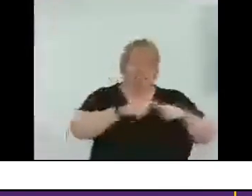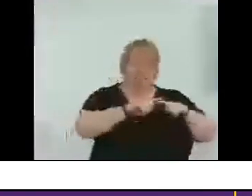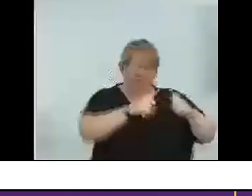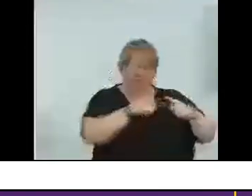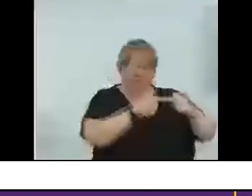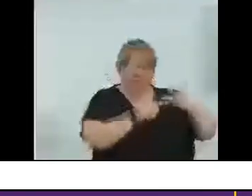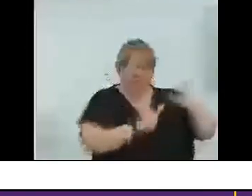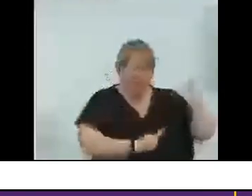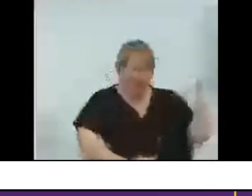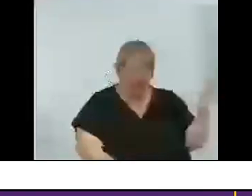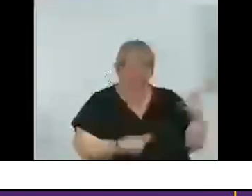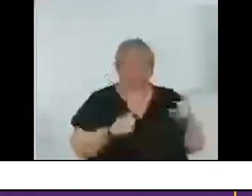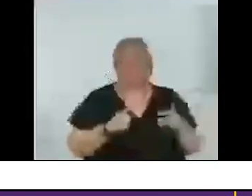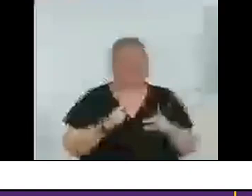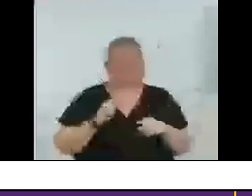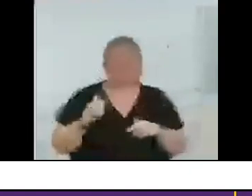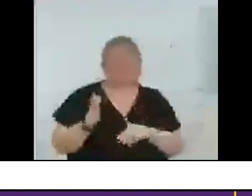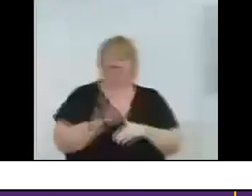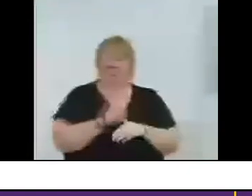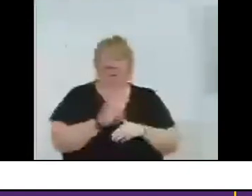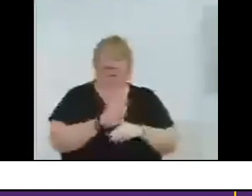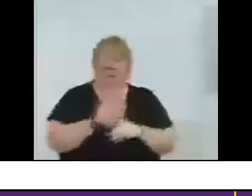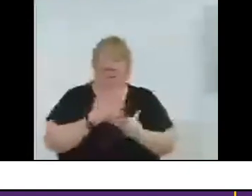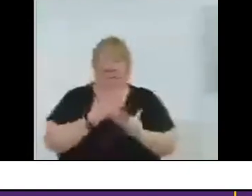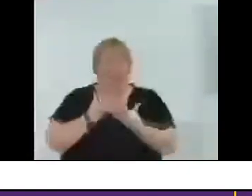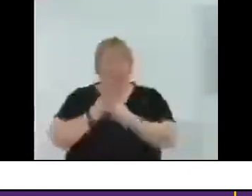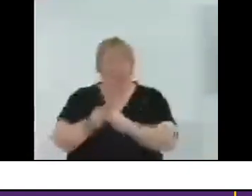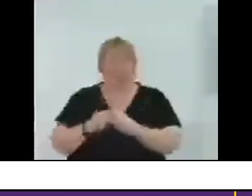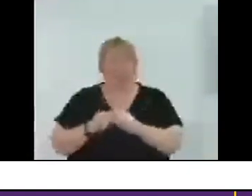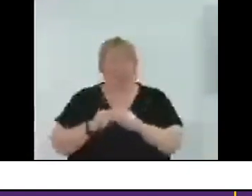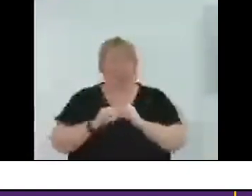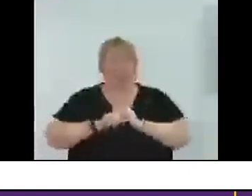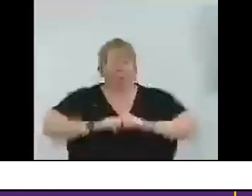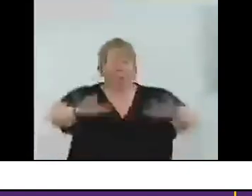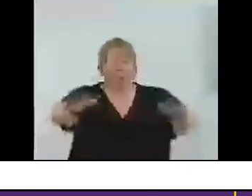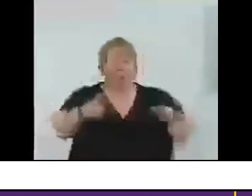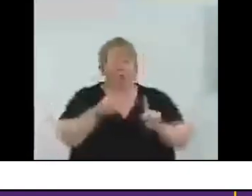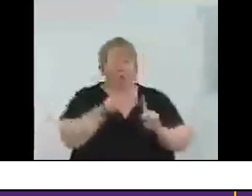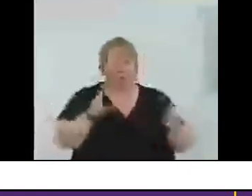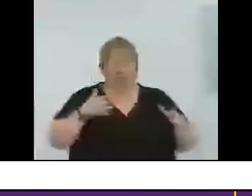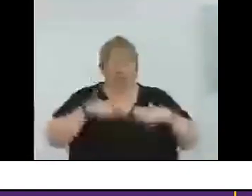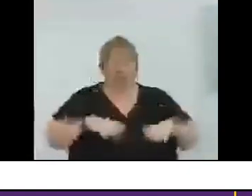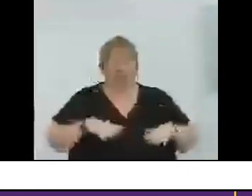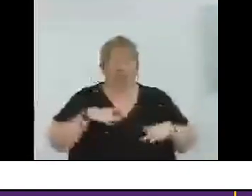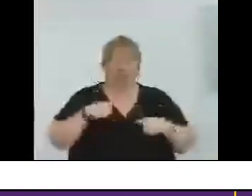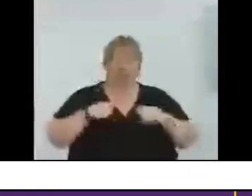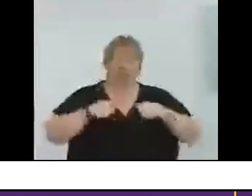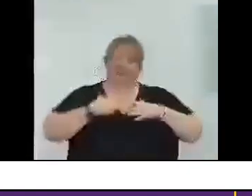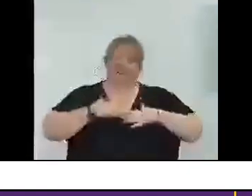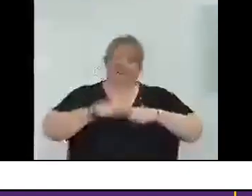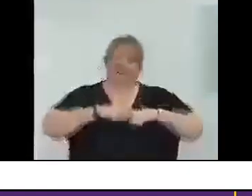And initially it was to help with the launch of the range. And not that I am a clothing designer, I can definitely not